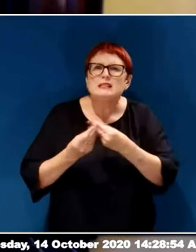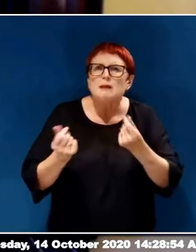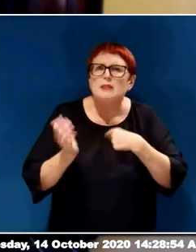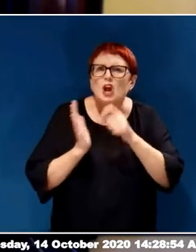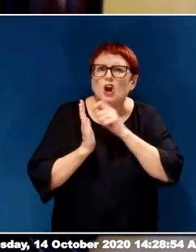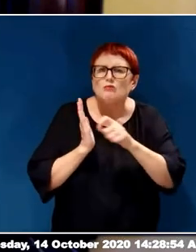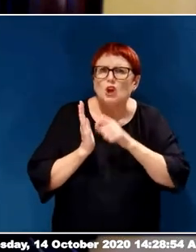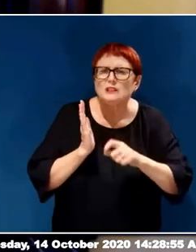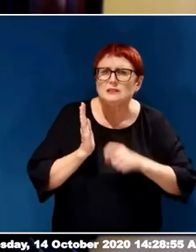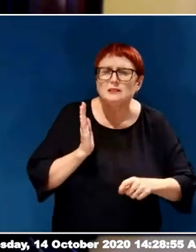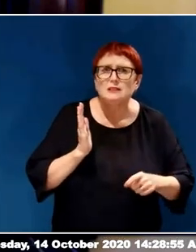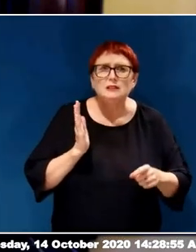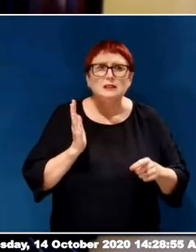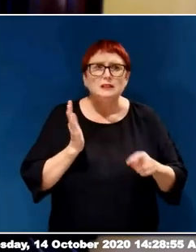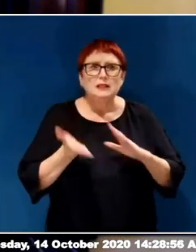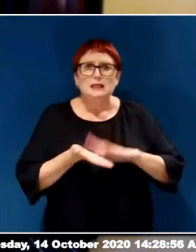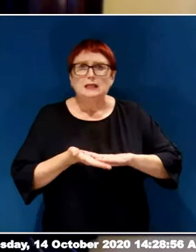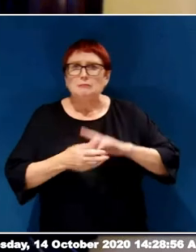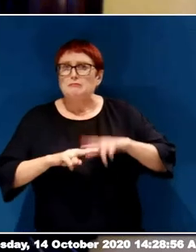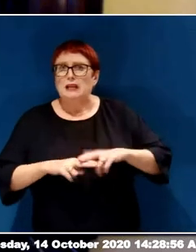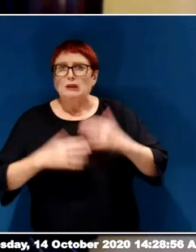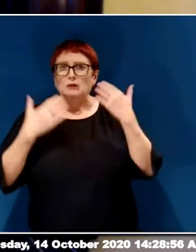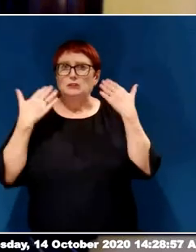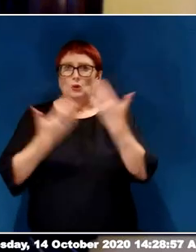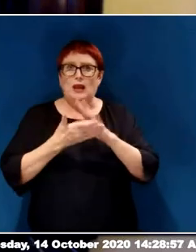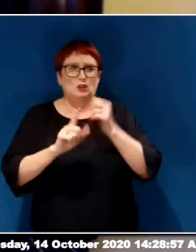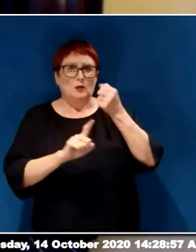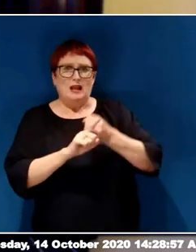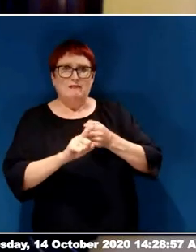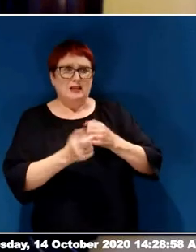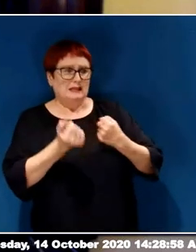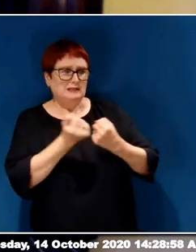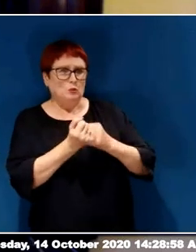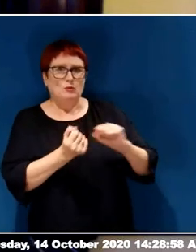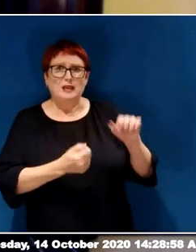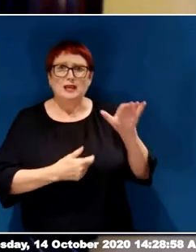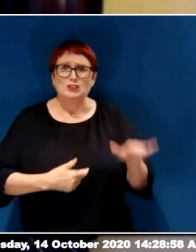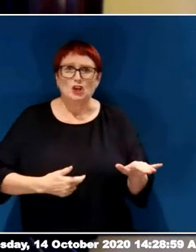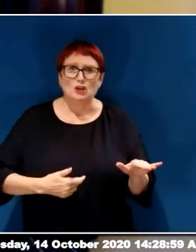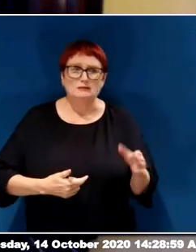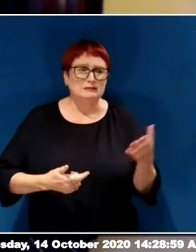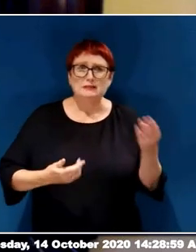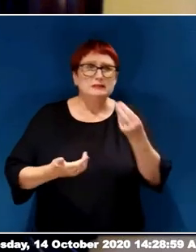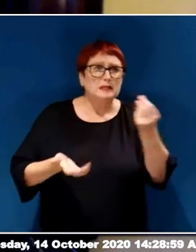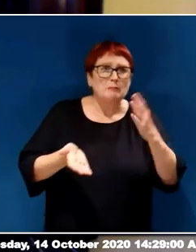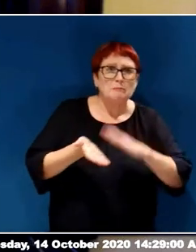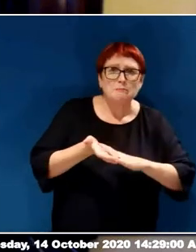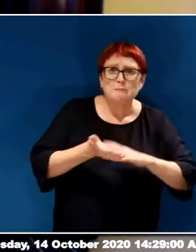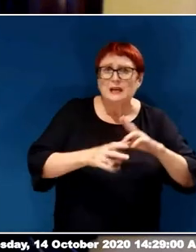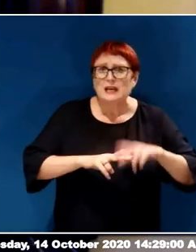for their child, and they don't understand what's happened to them when a complaint has not been upheld.